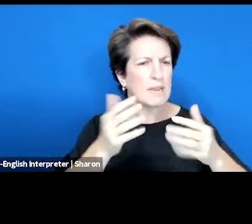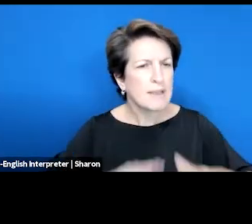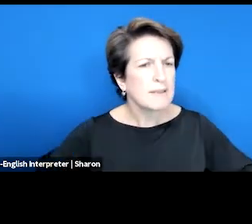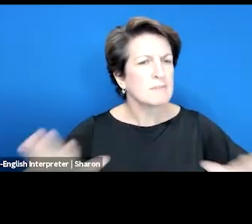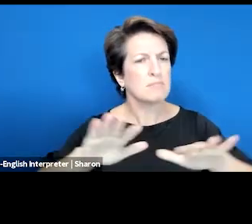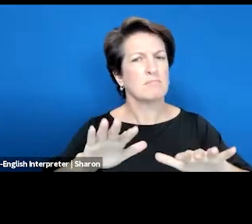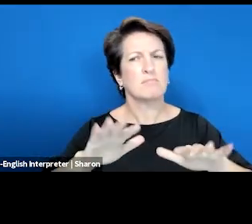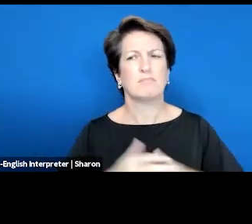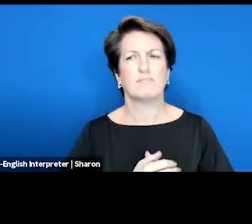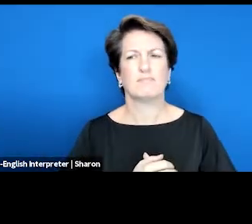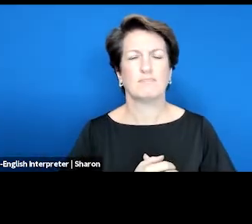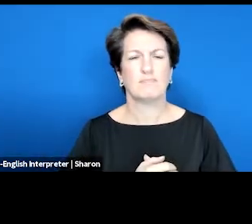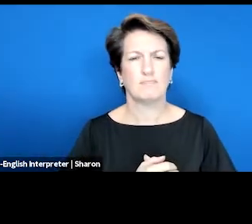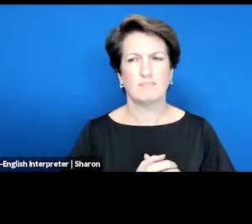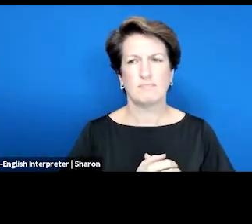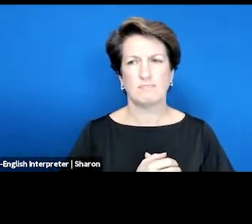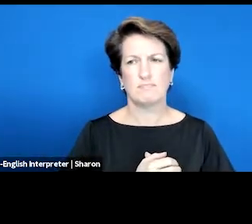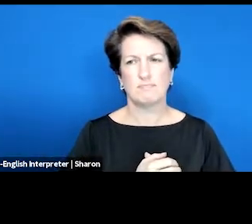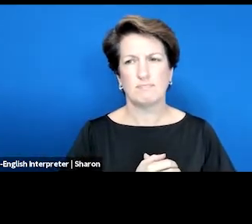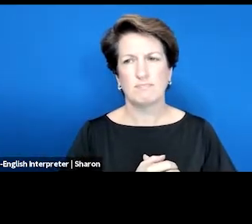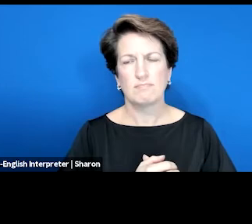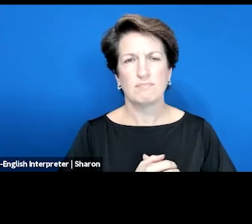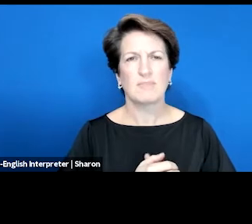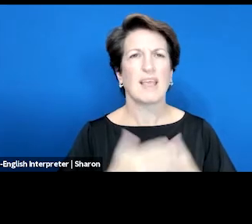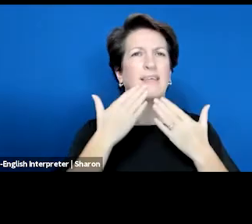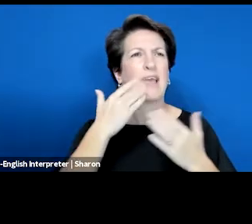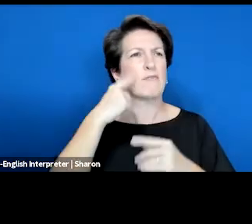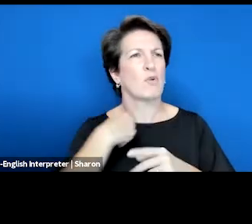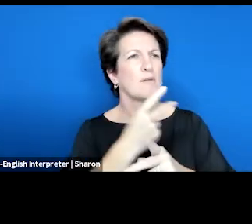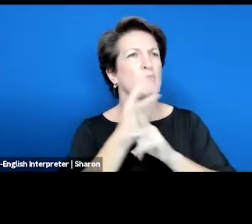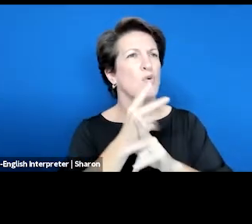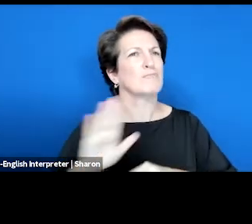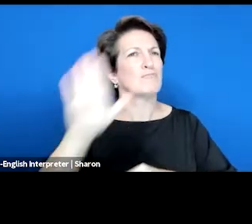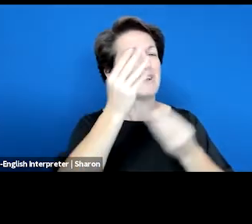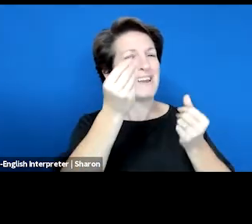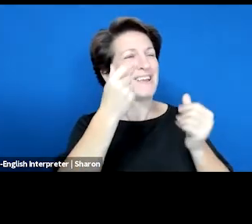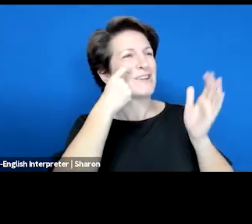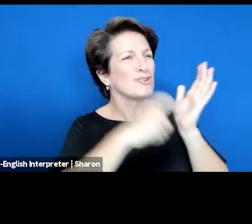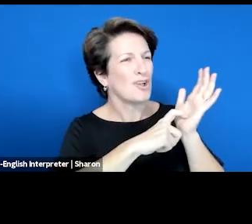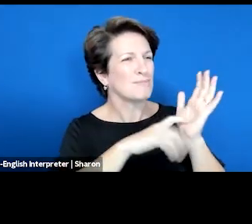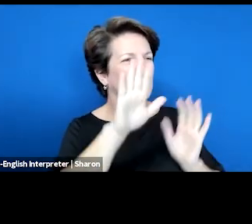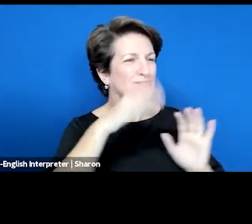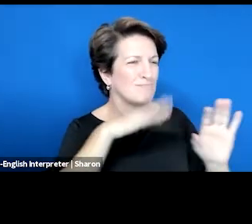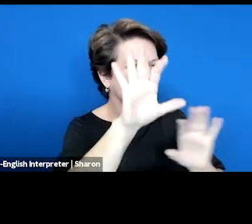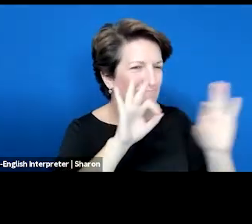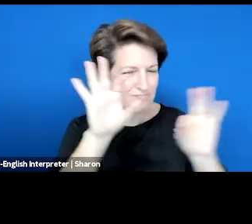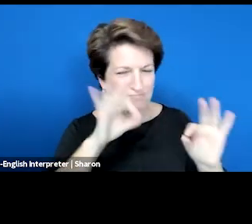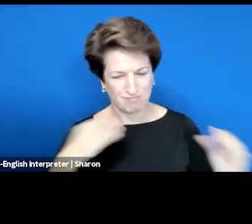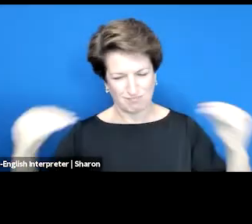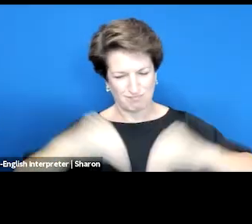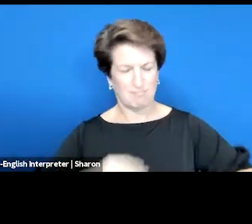To be meaningful our gratitude must be clearly linked to our commitment as settlers to advance Canada's fulfillment of all 94 calls to